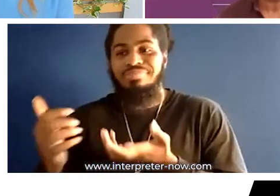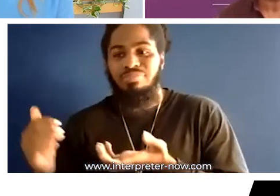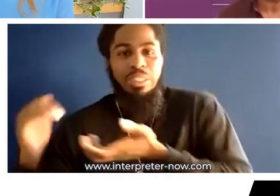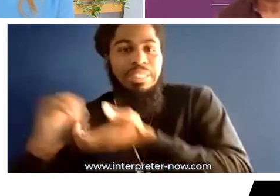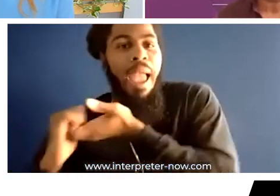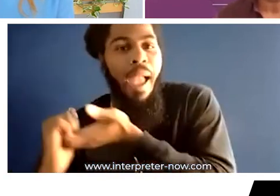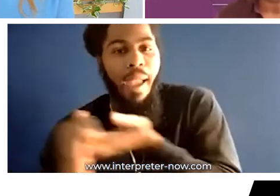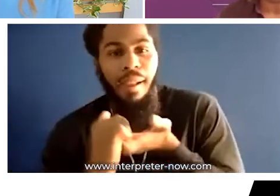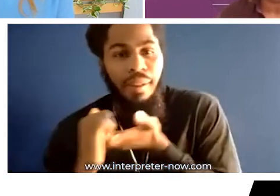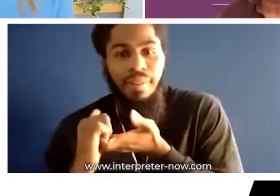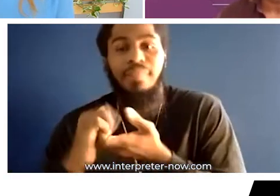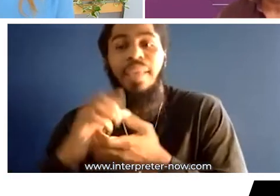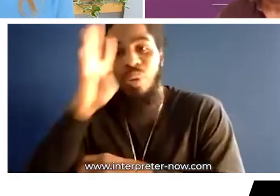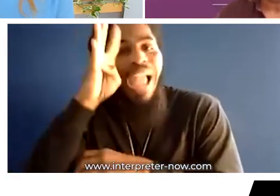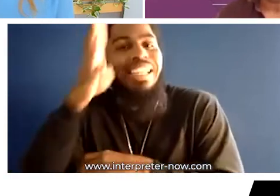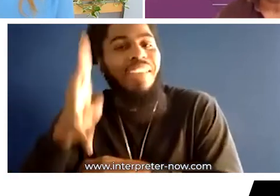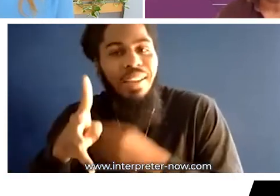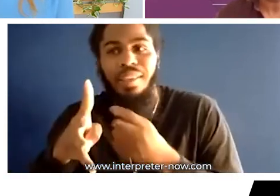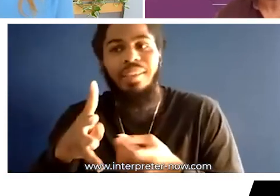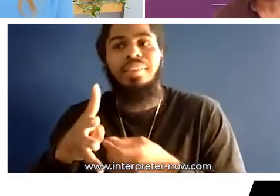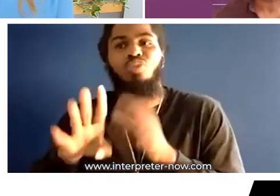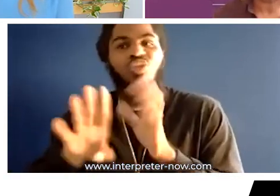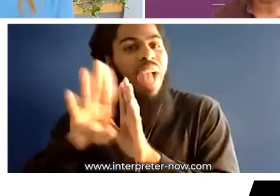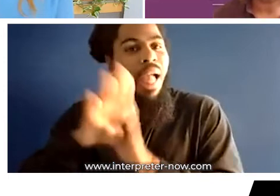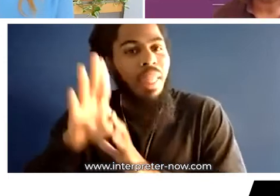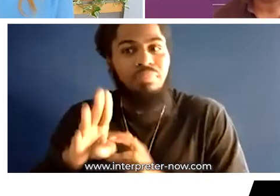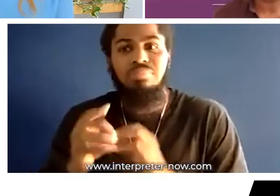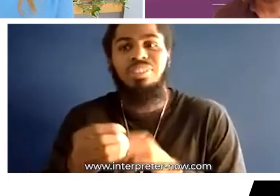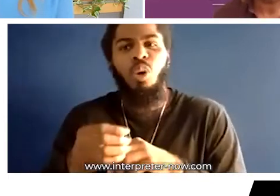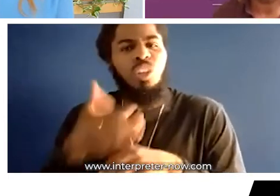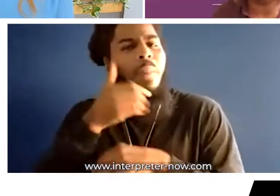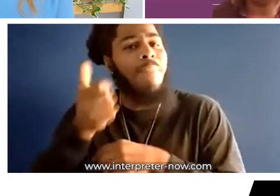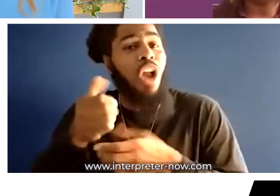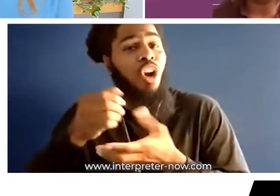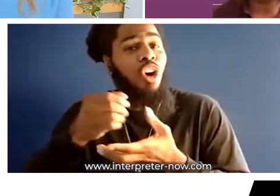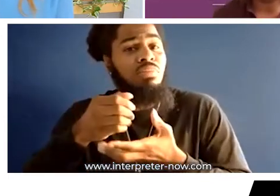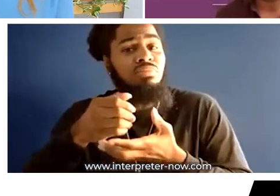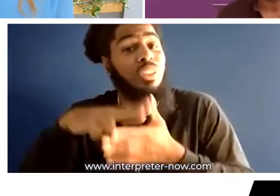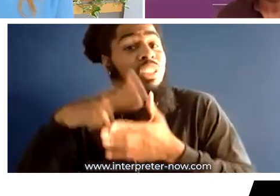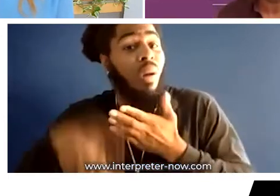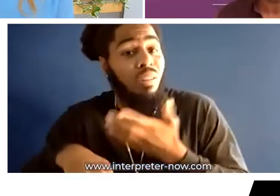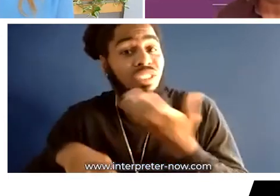All of that certainly can breed positive outcomes to new product service offerings, new systems